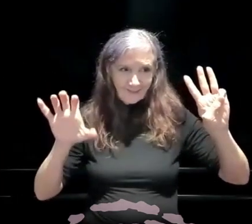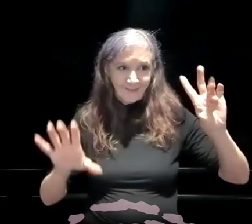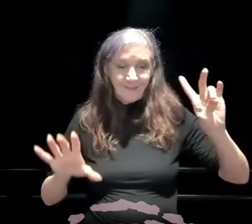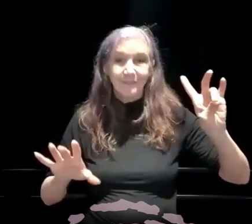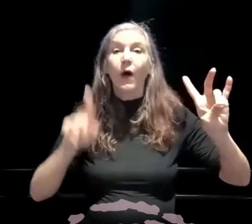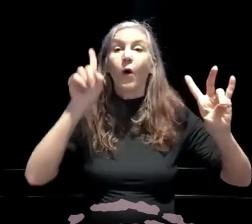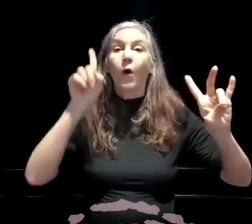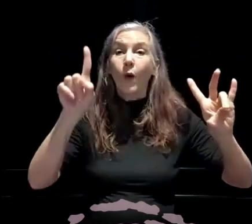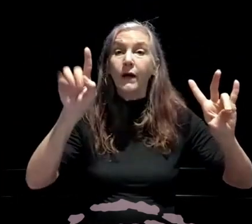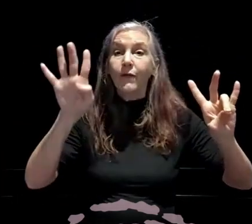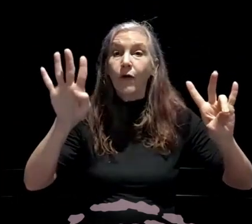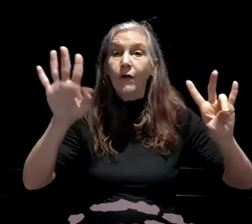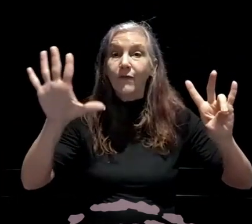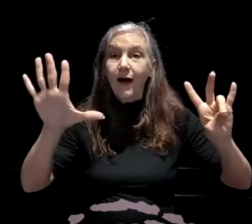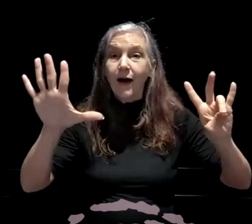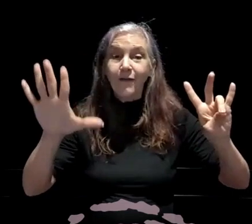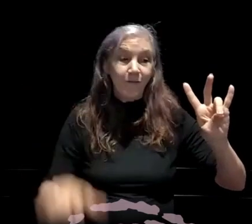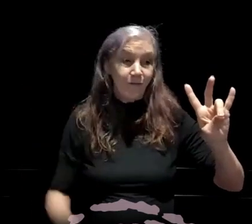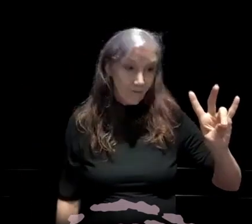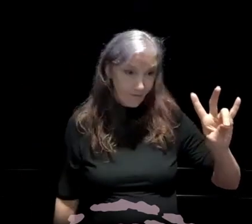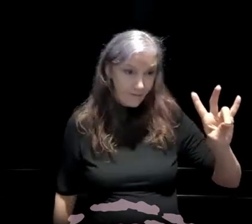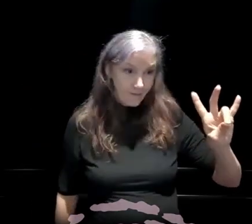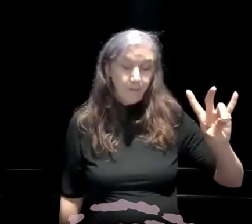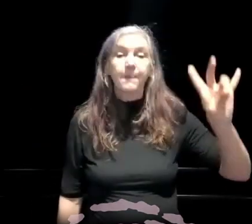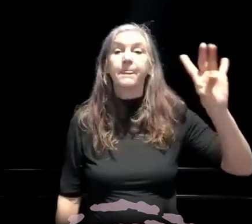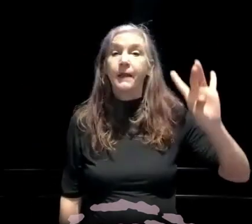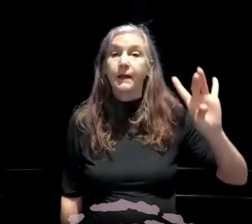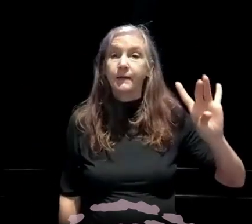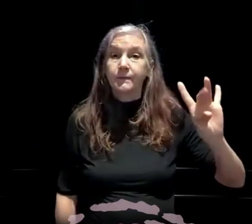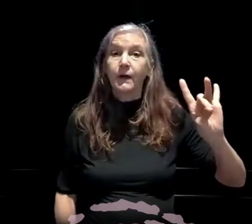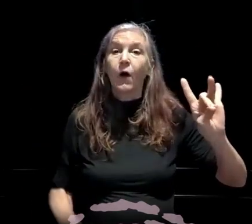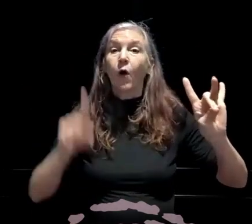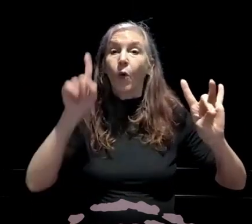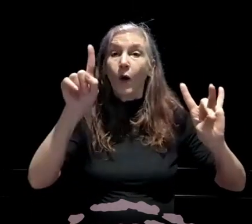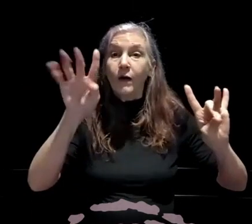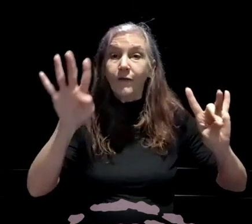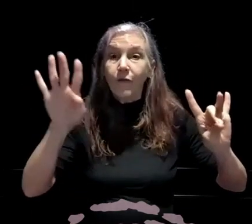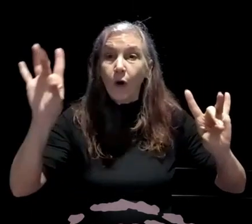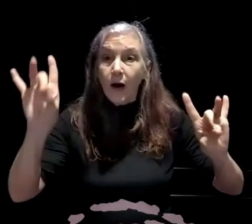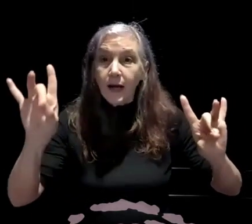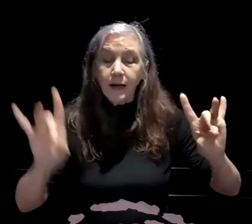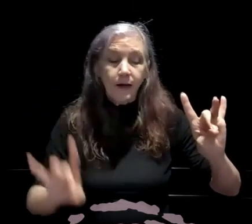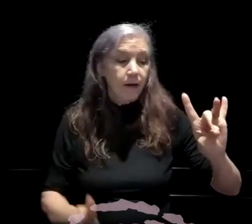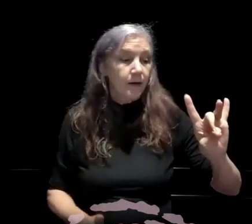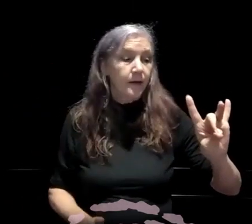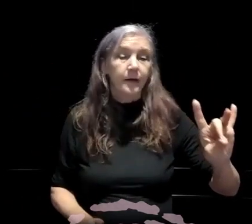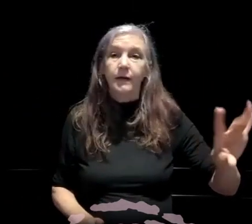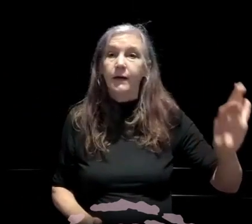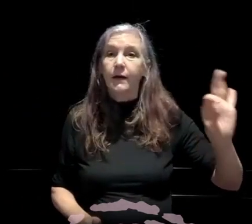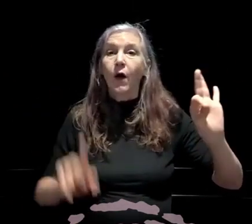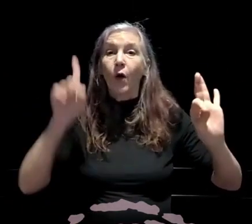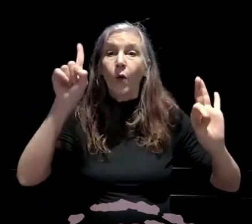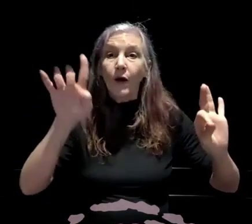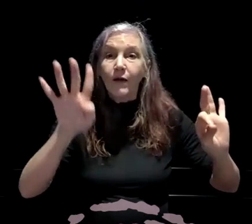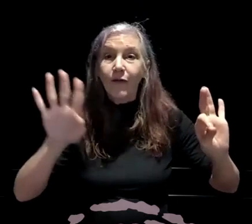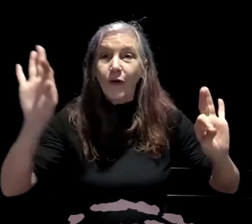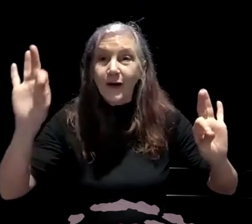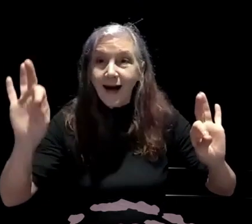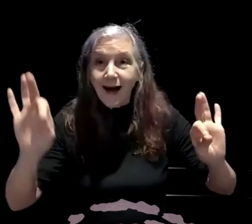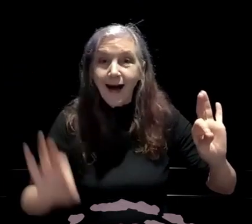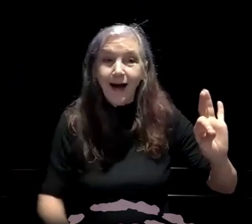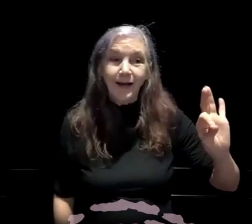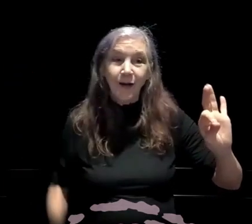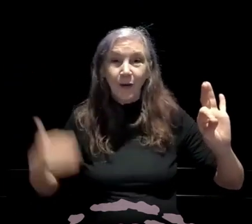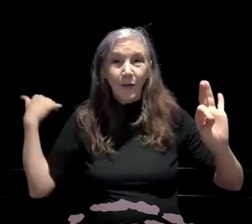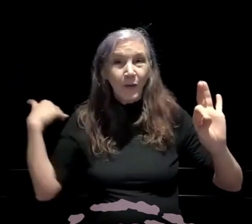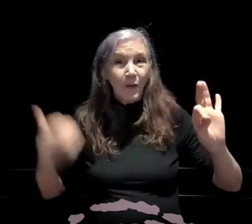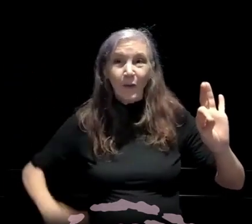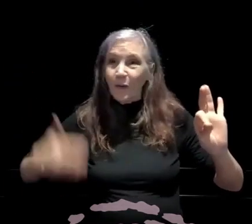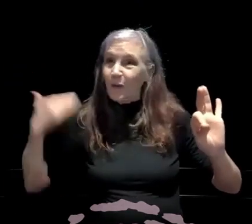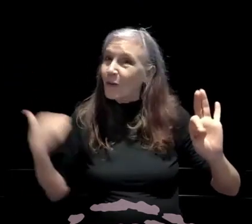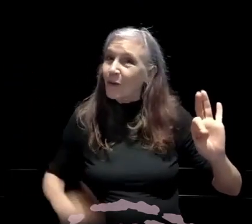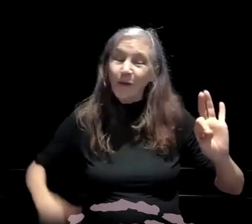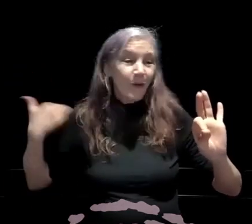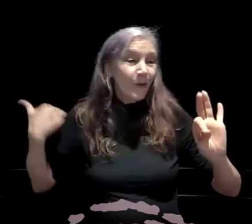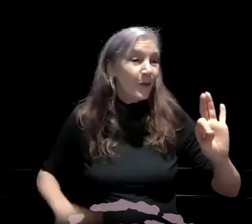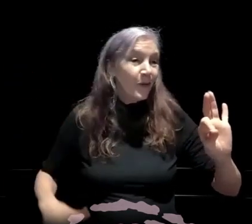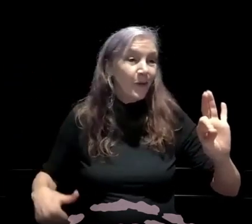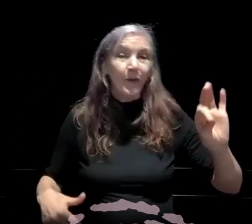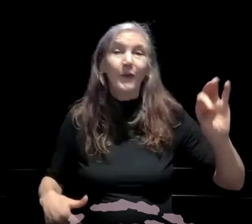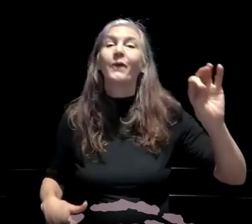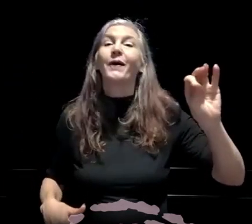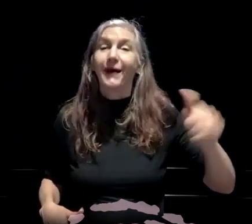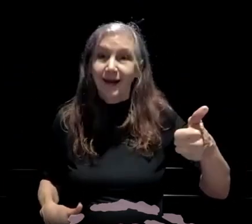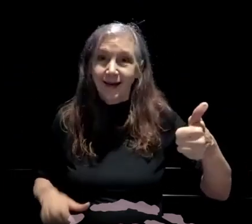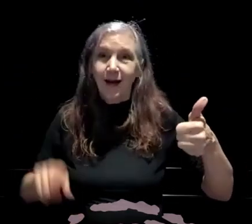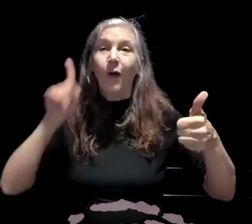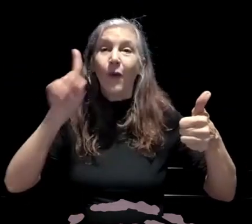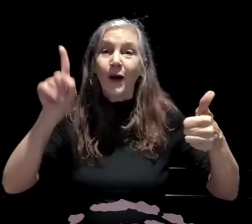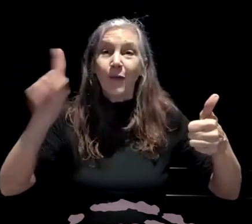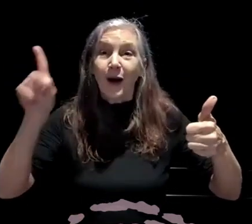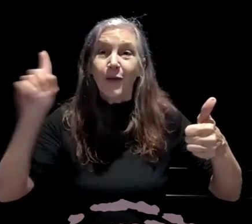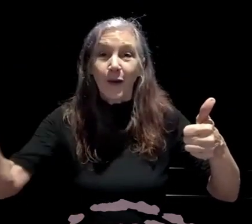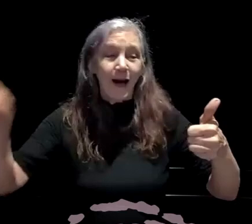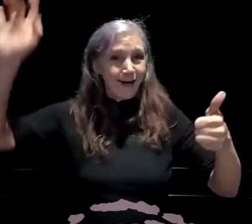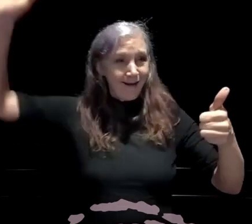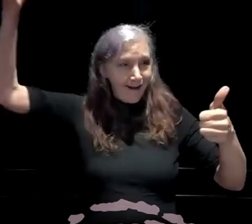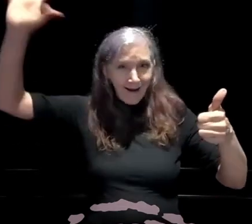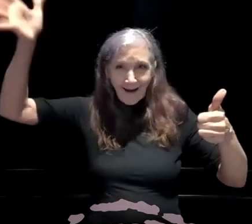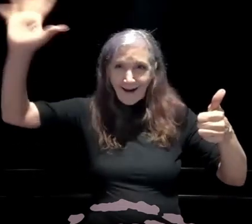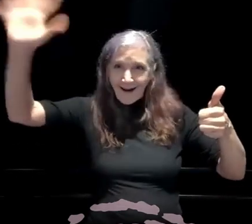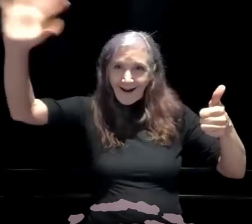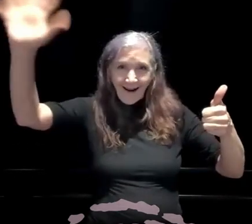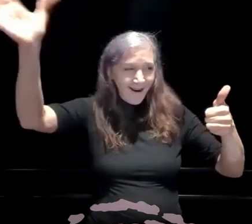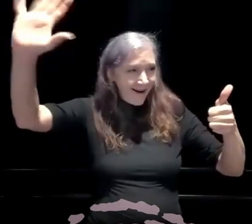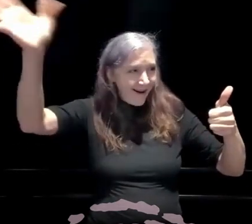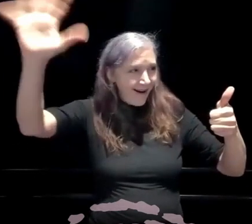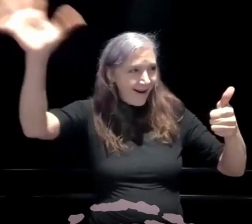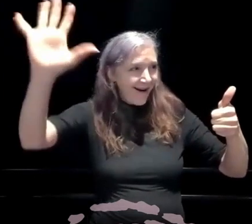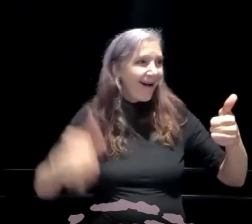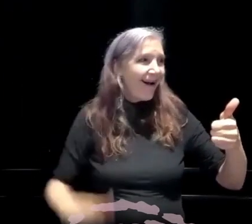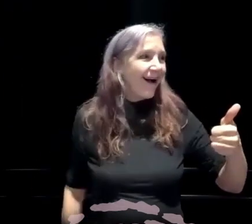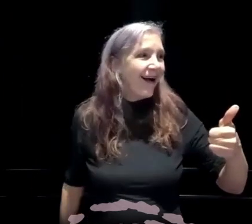Number 1, 4, 5. Thank you so much. Number 1, 4, 8. You number 1, 4, for 500 and